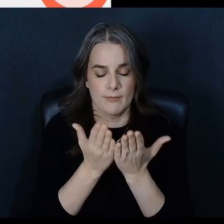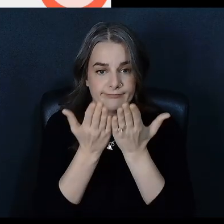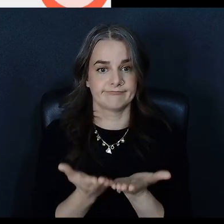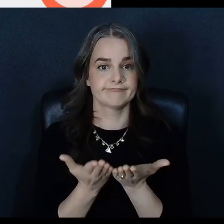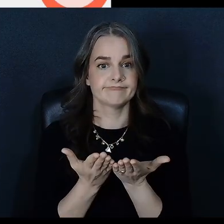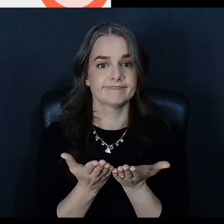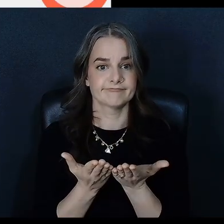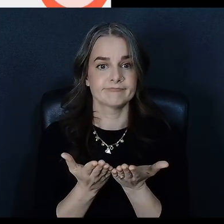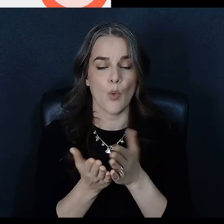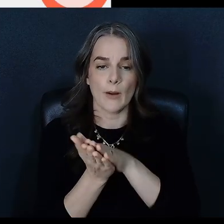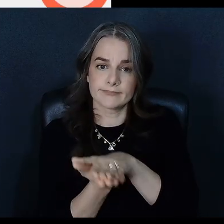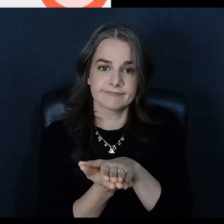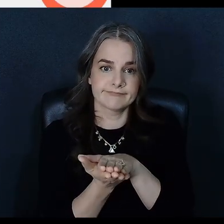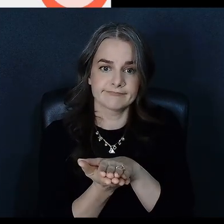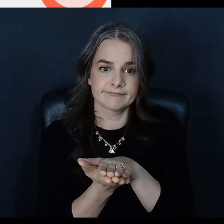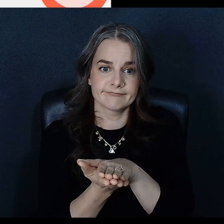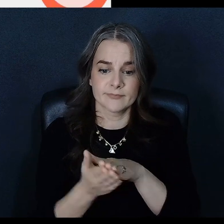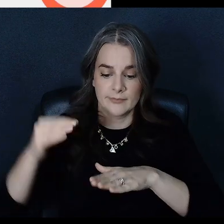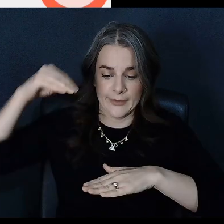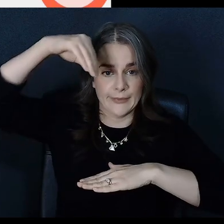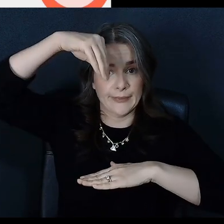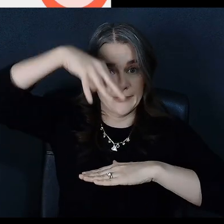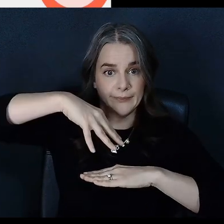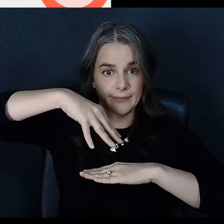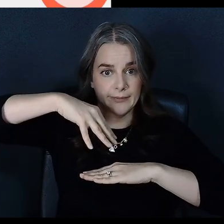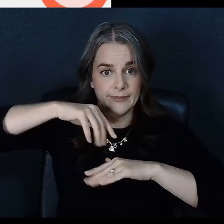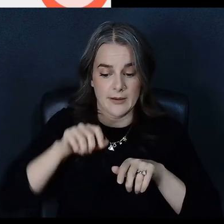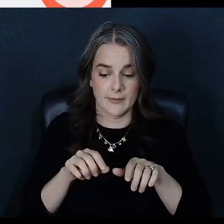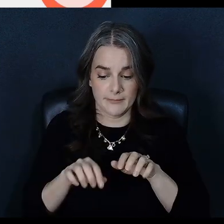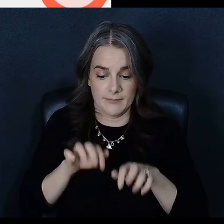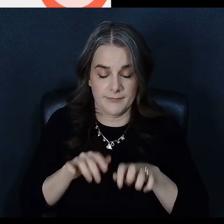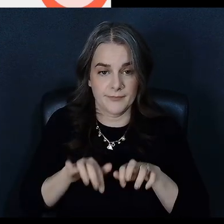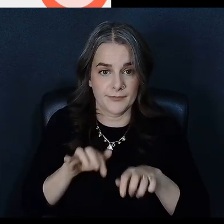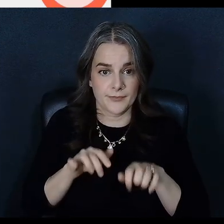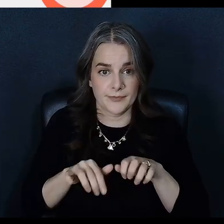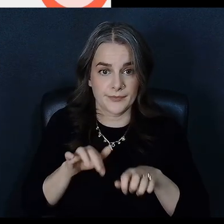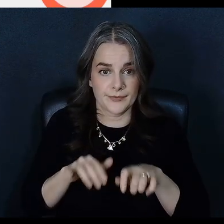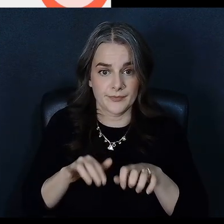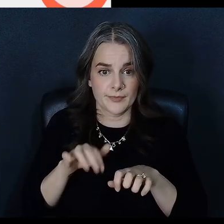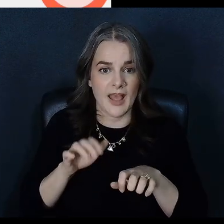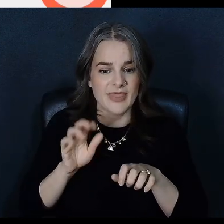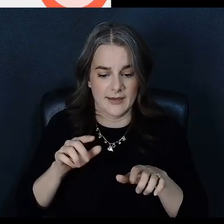And so I could just tap on the display that's been placed on the flat surface in front of me